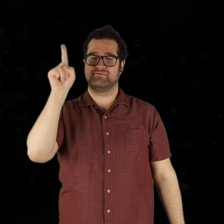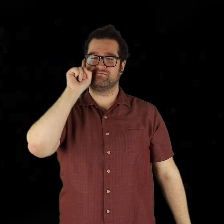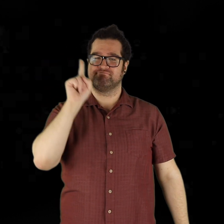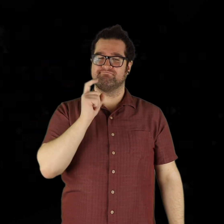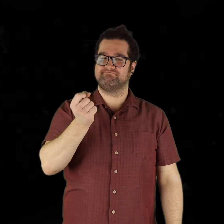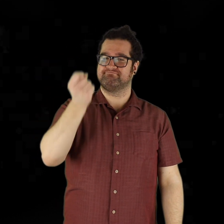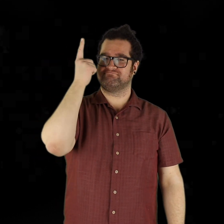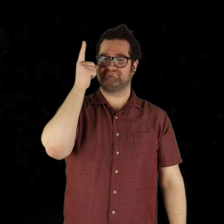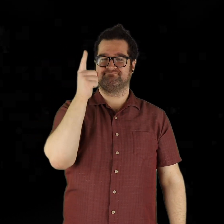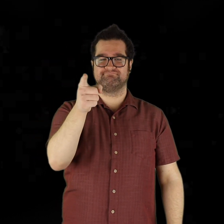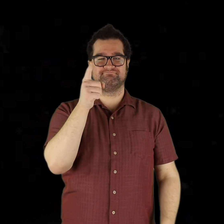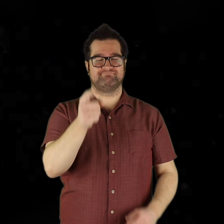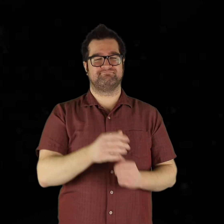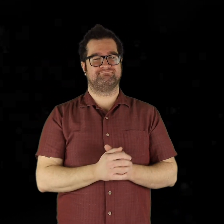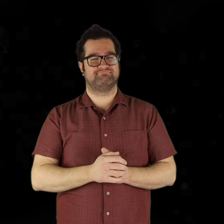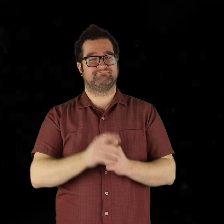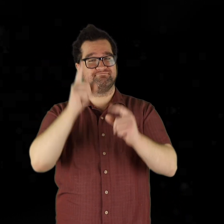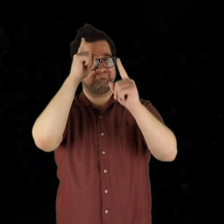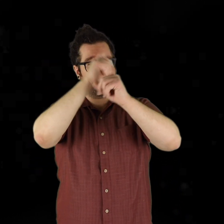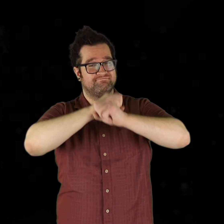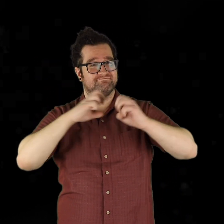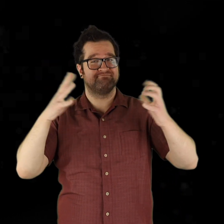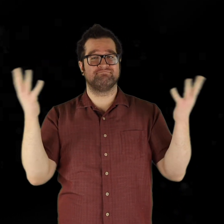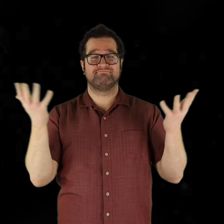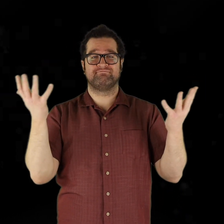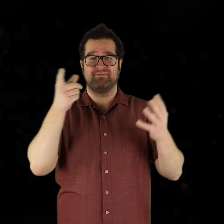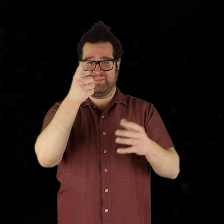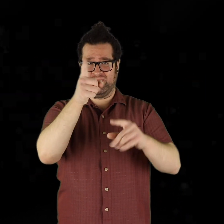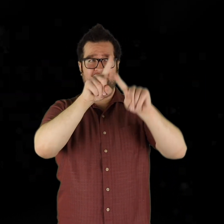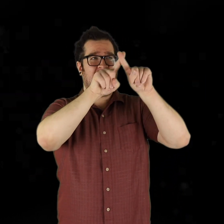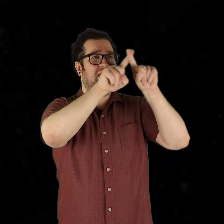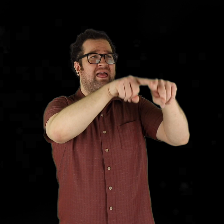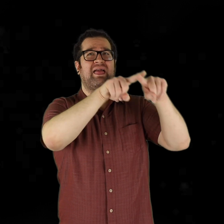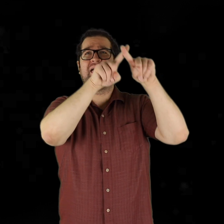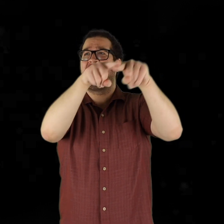You have to be deaf to understand. What is it like to have to depend